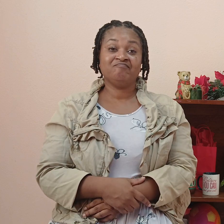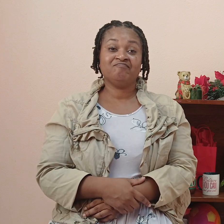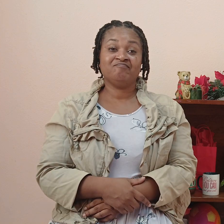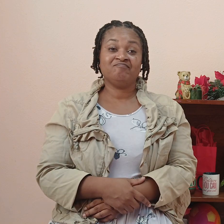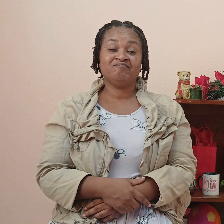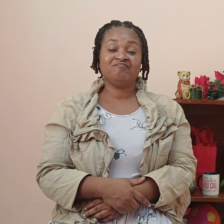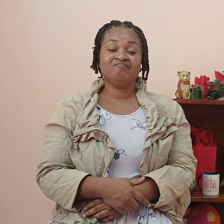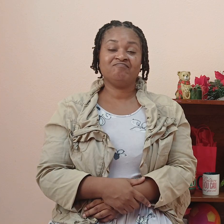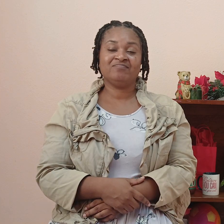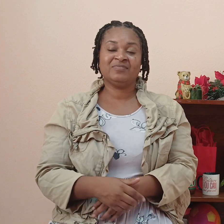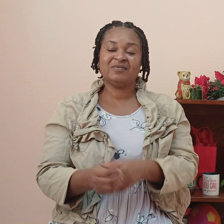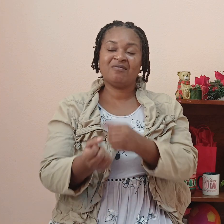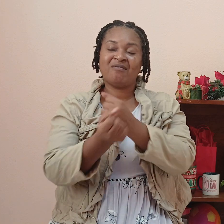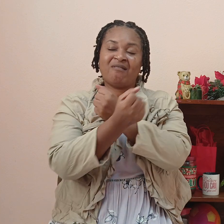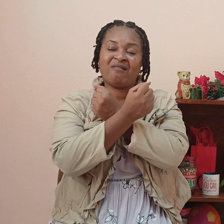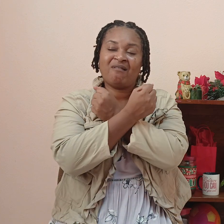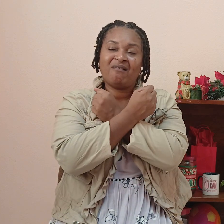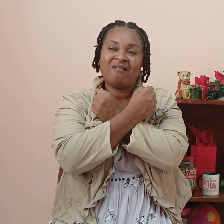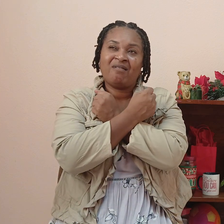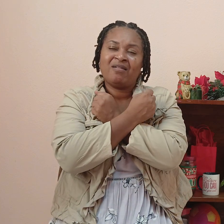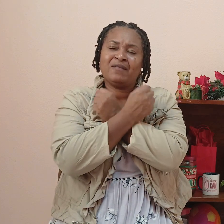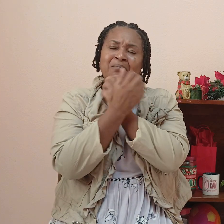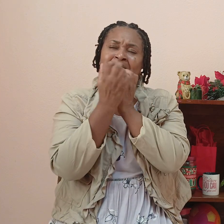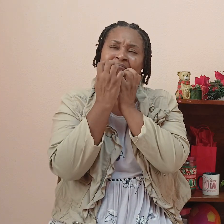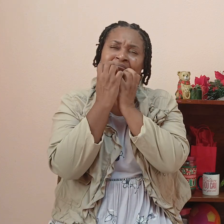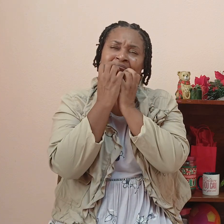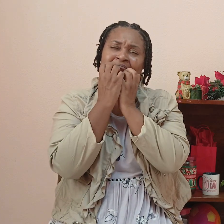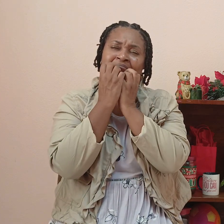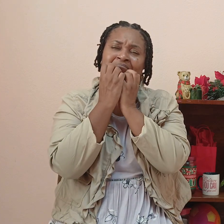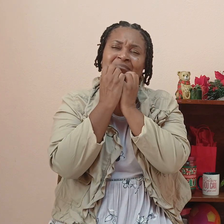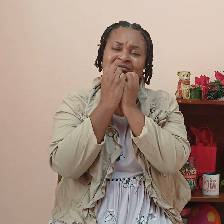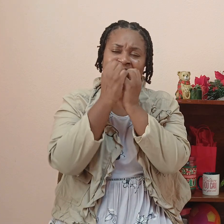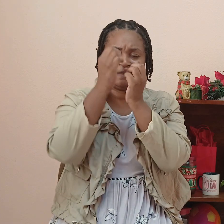Loving and Compassionate Father,